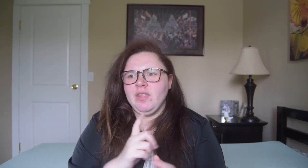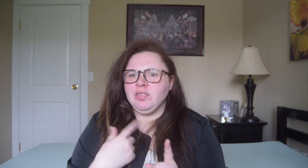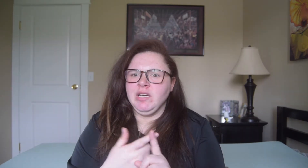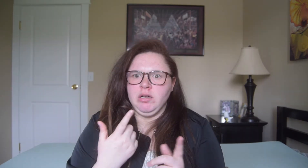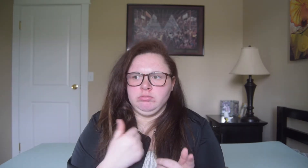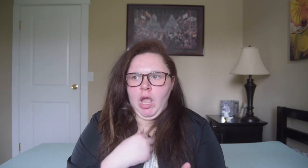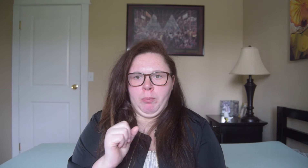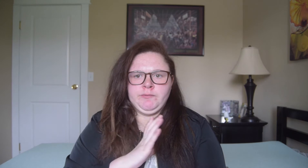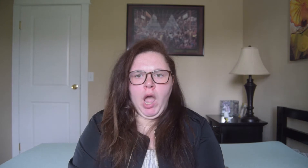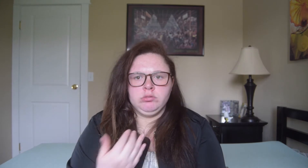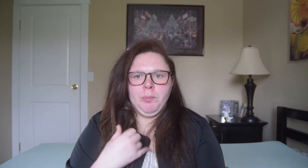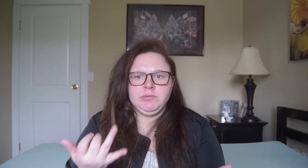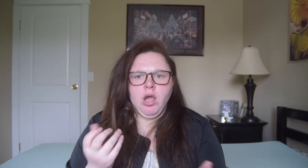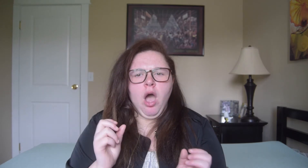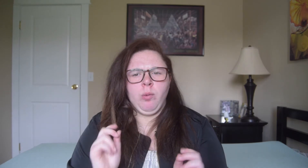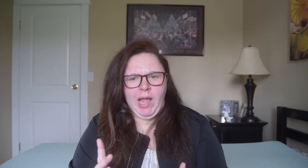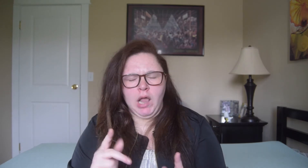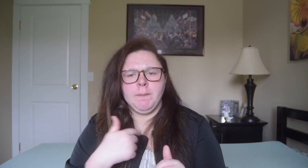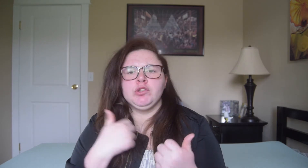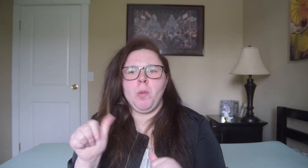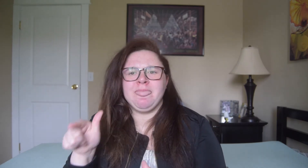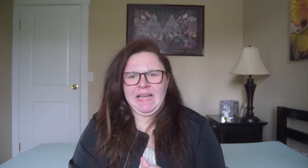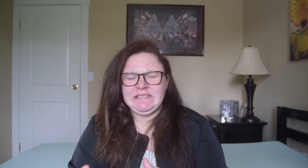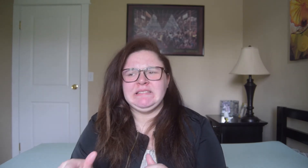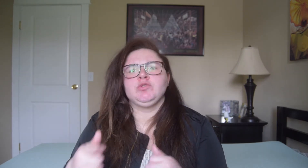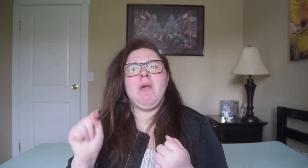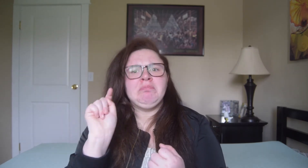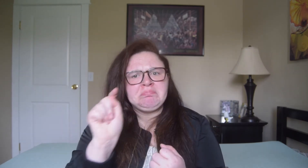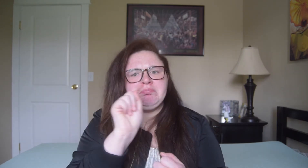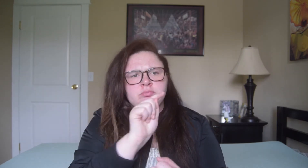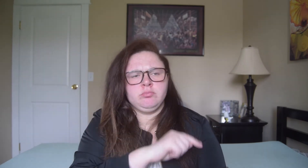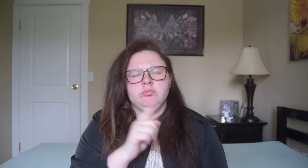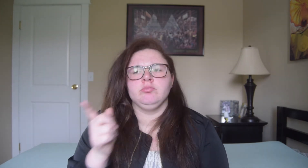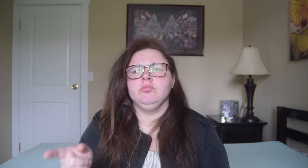Then I was fine. I decided to try different kinds of coffee/how it's being made